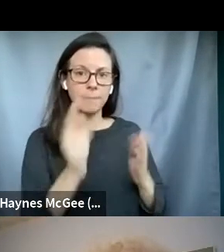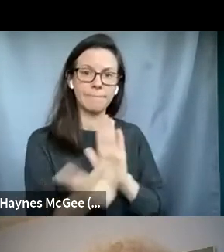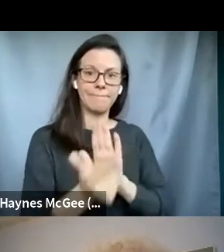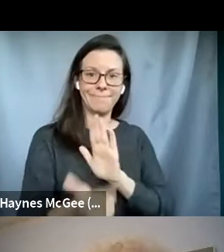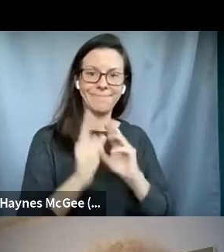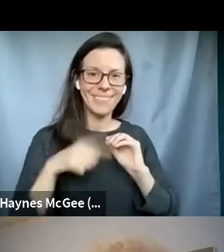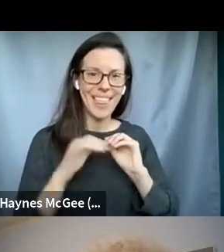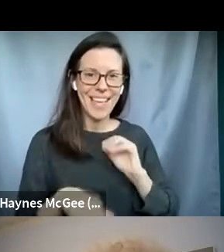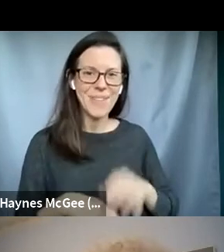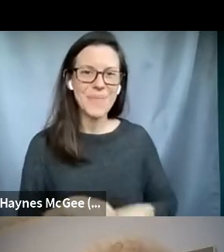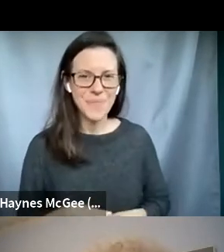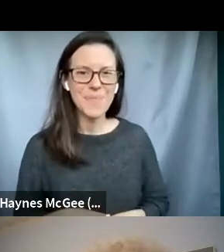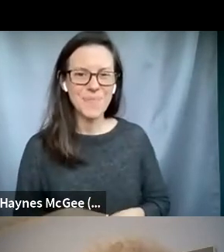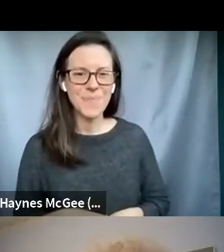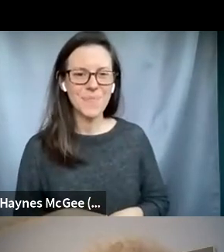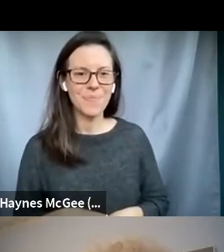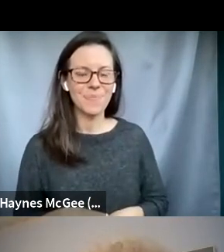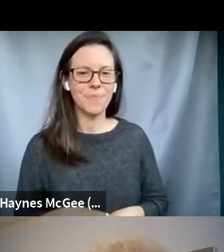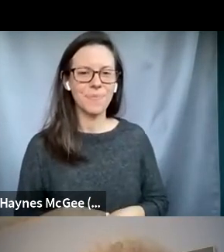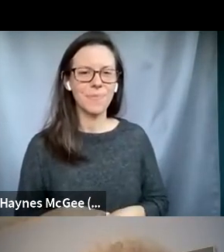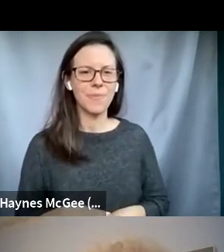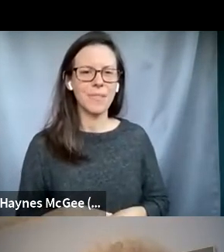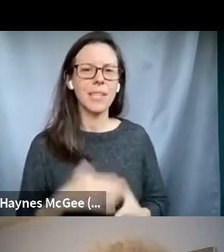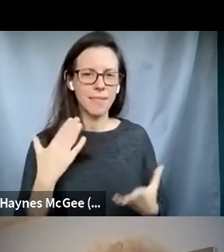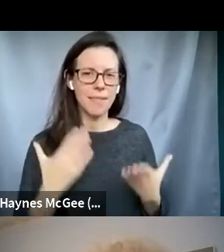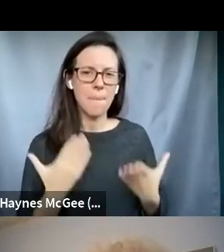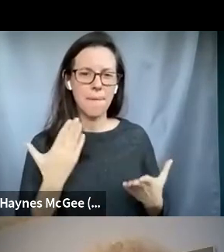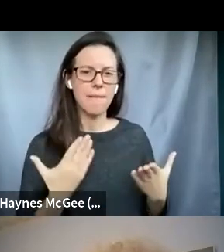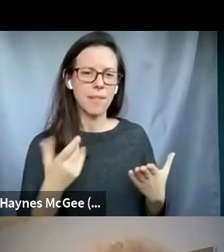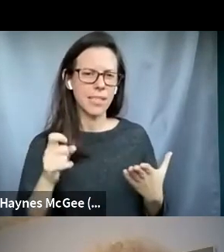I think maybe I'll do a little more research around that.